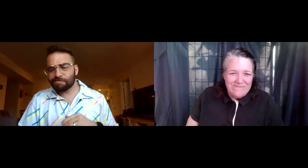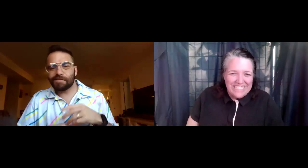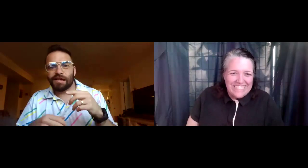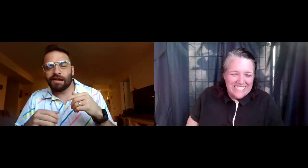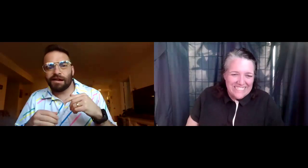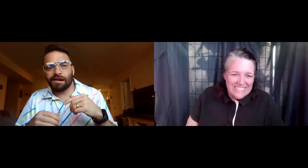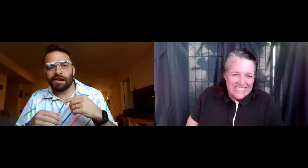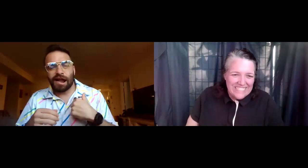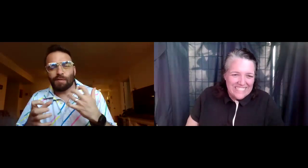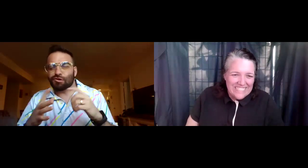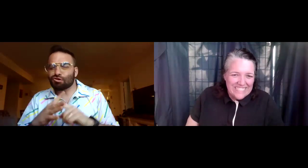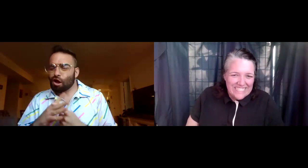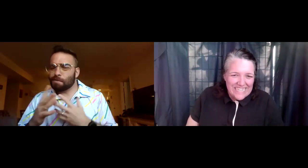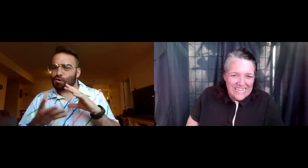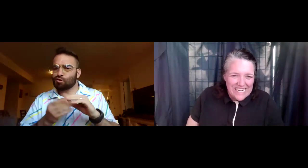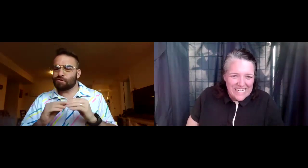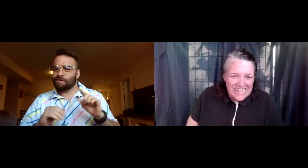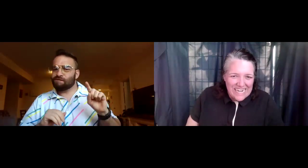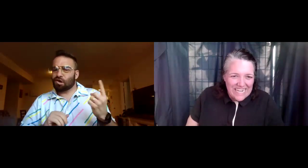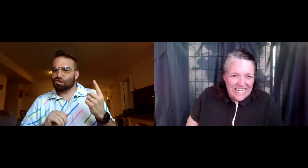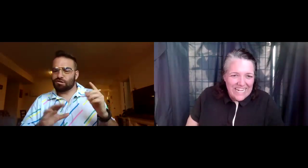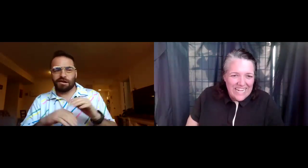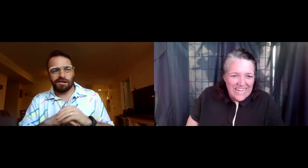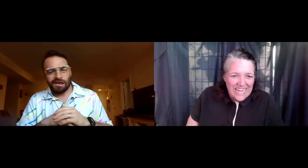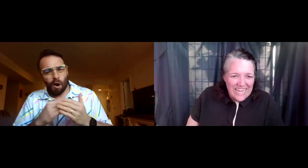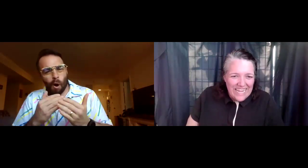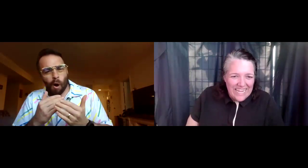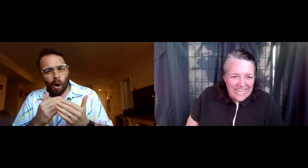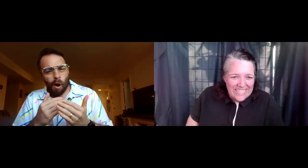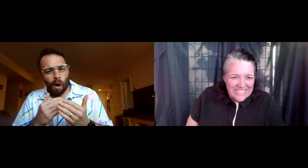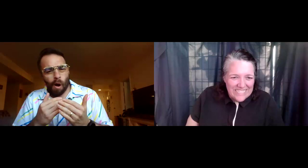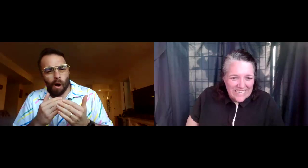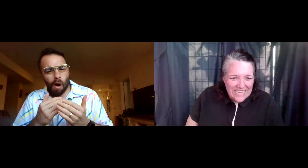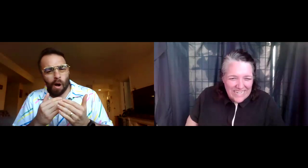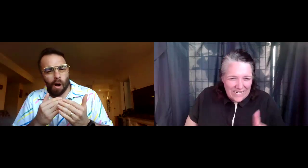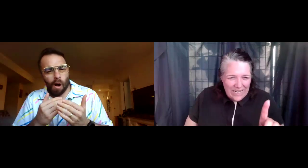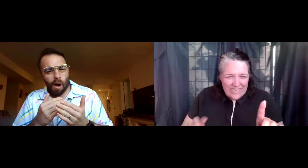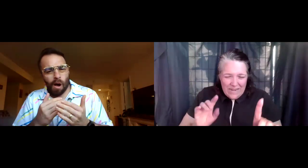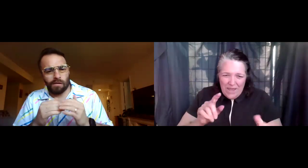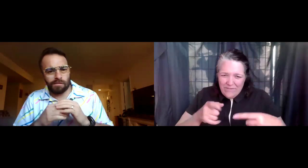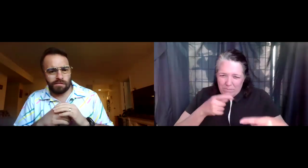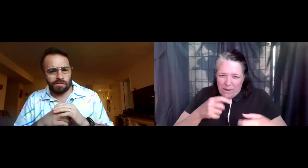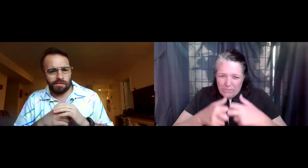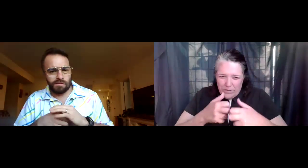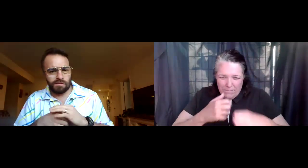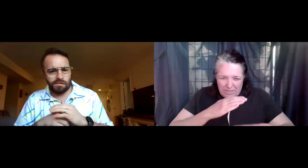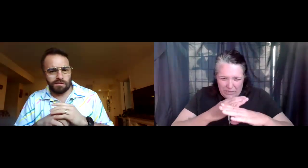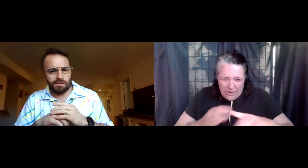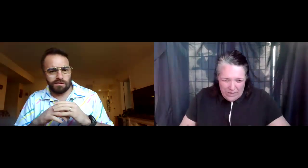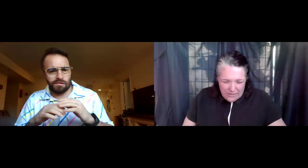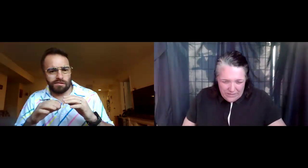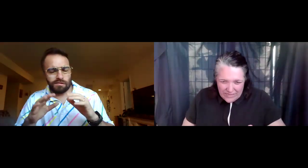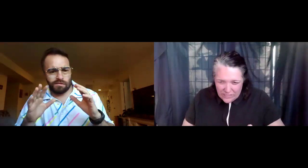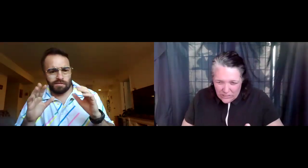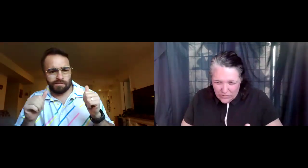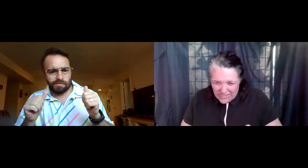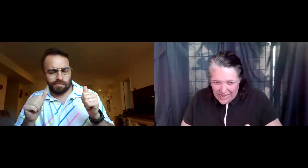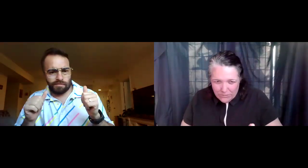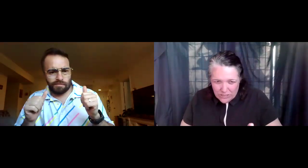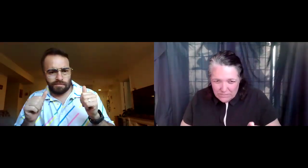Thank you so much. ...and I'm having a problem there, I need to close the captions